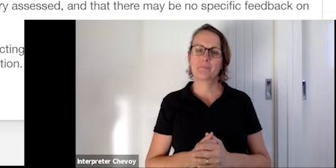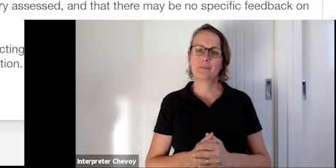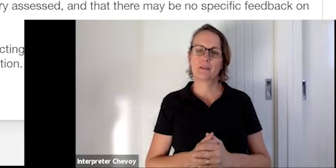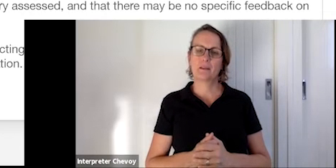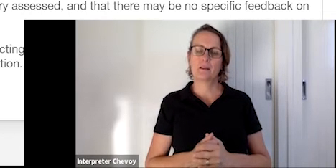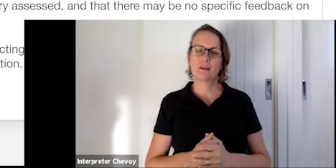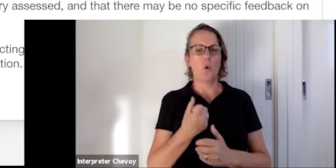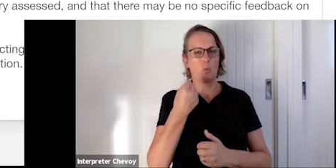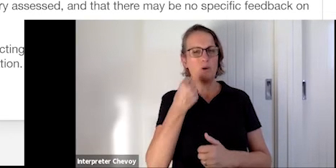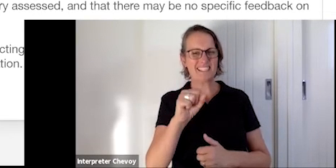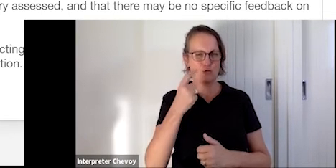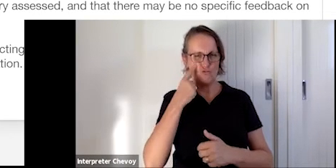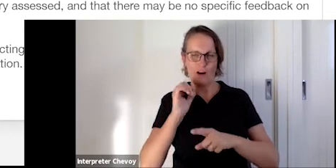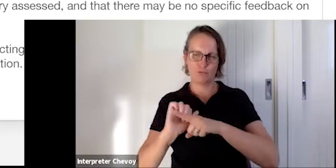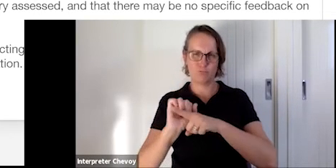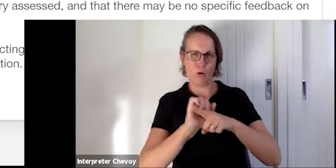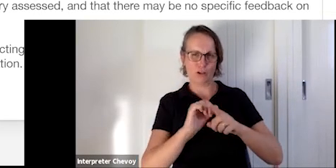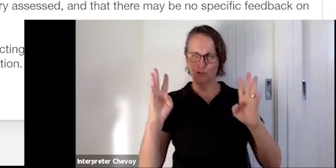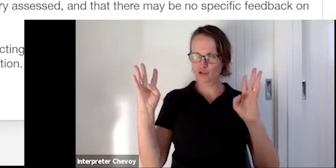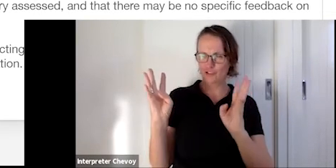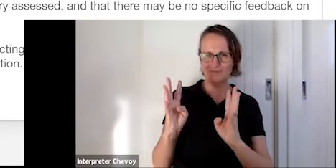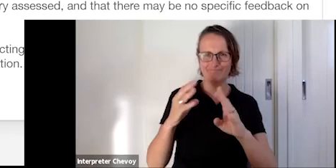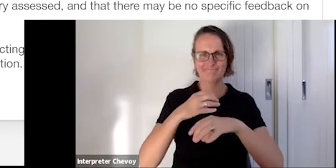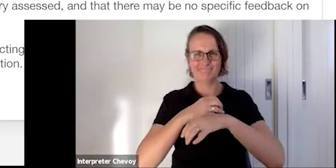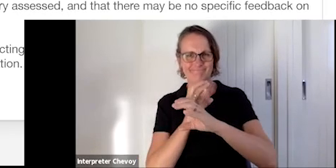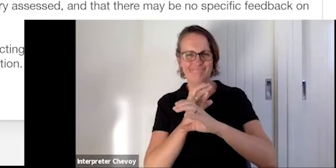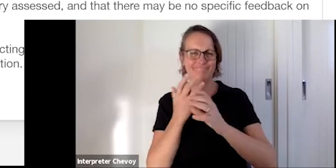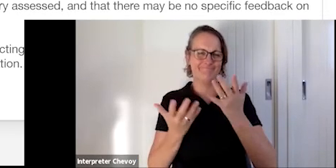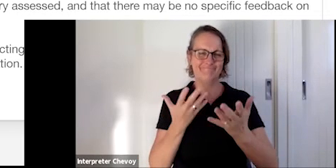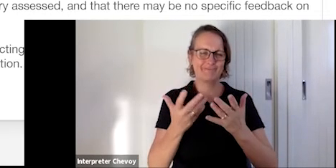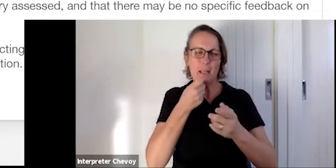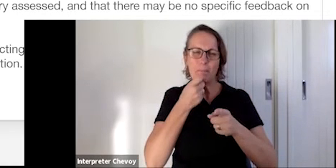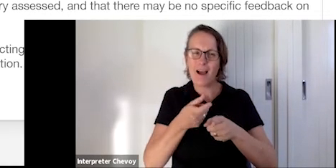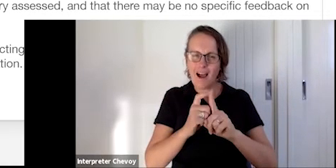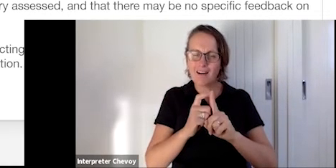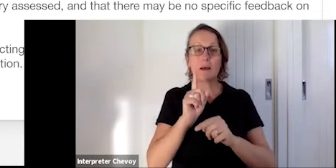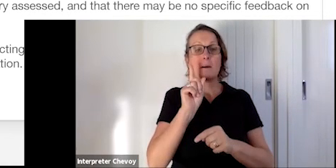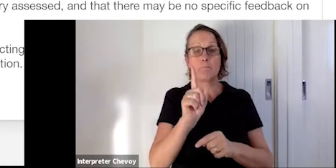evolving that, you know, based on the situation of the world at the moment. But what happens then is